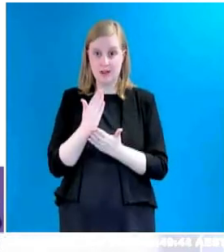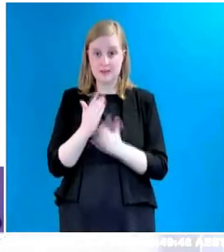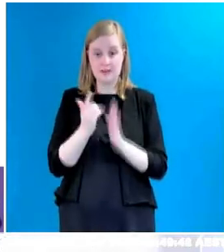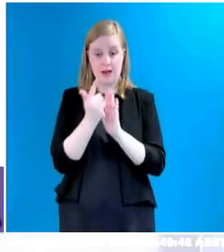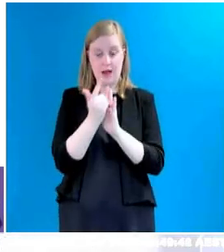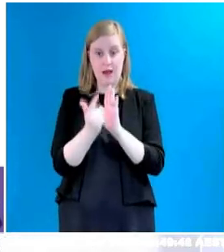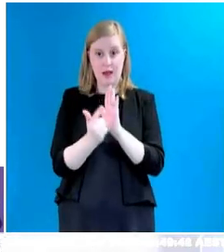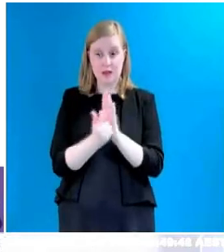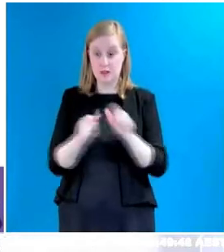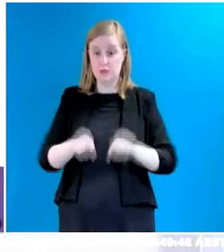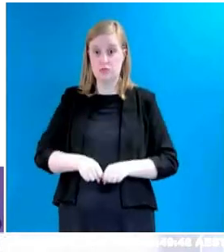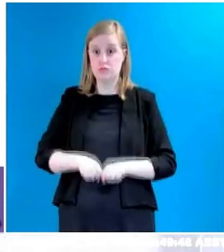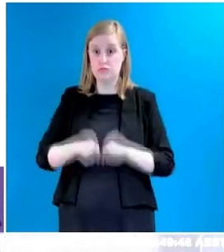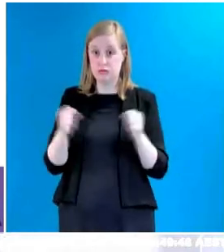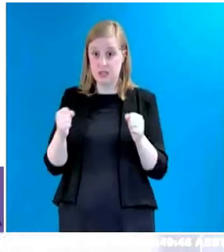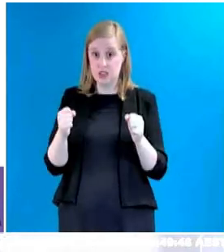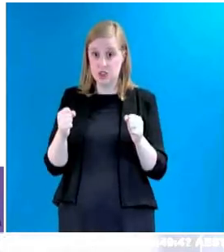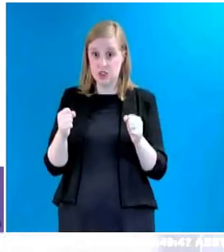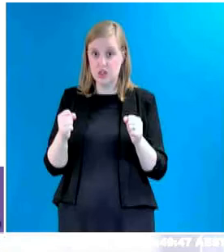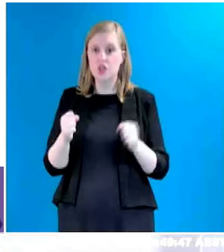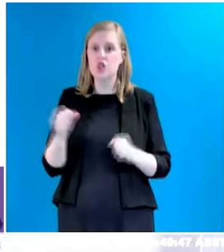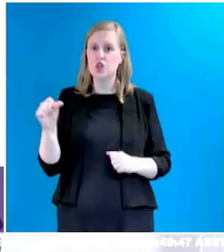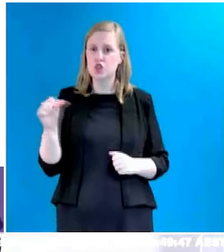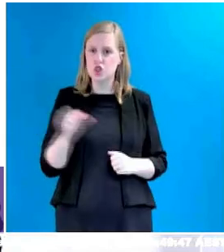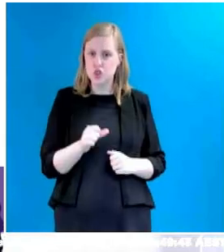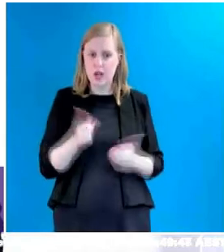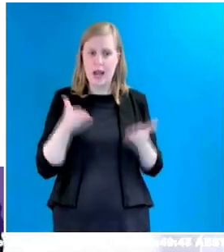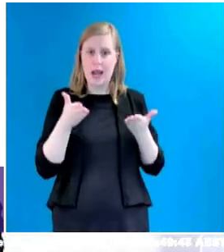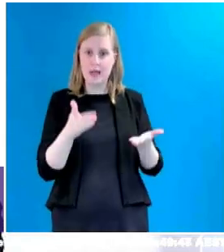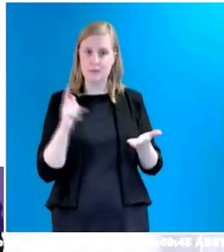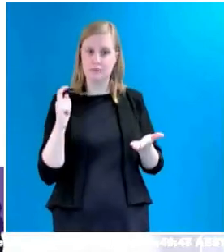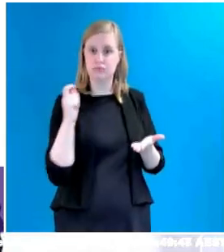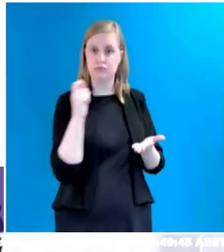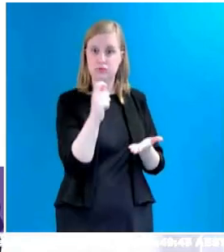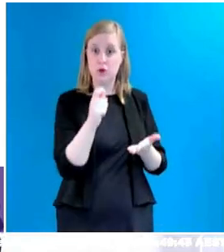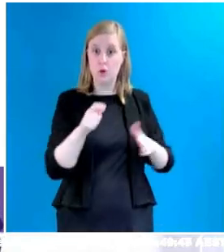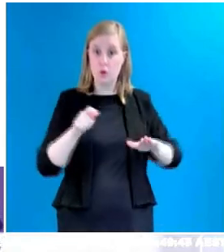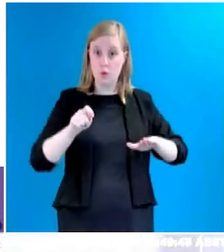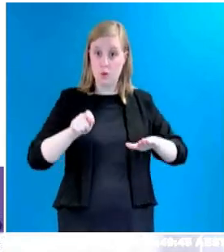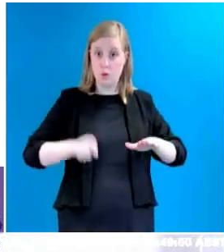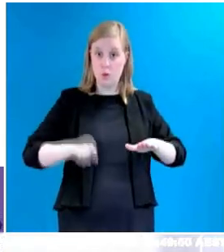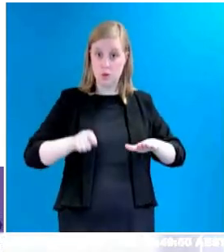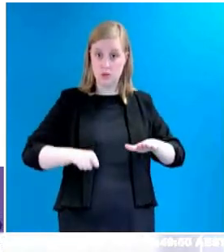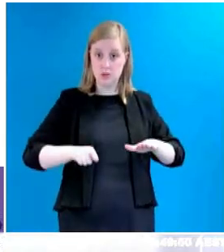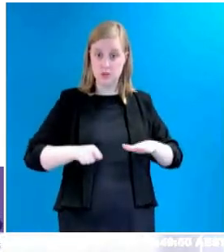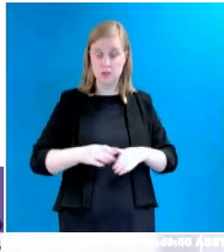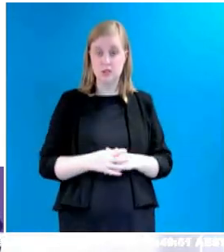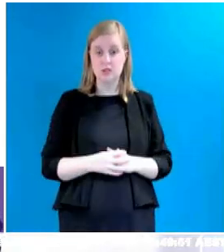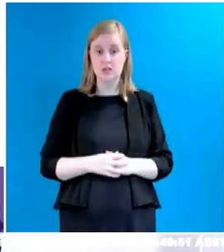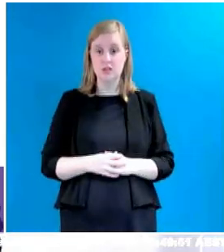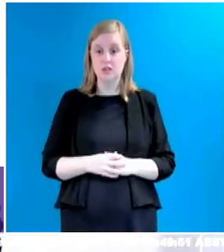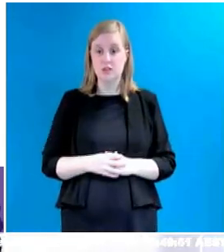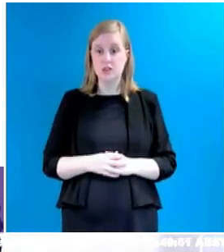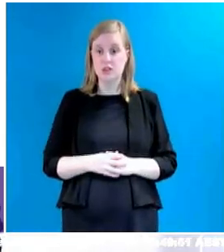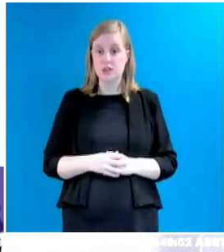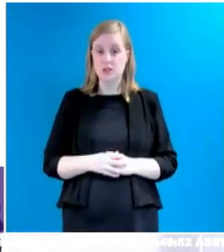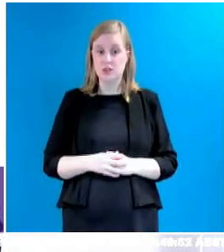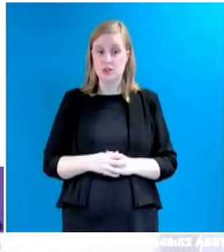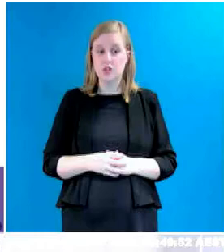be enforceable by courts, so a process of having those rights subject to court oversight?